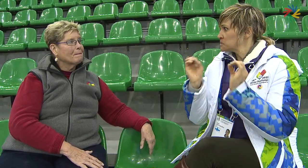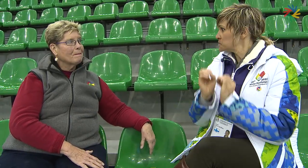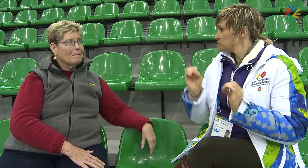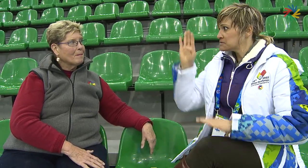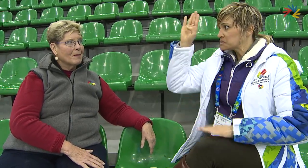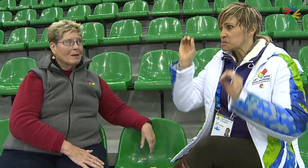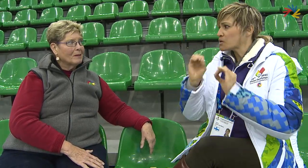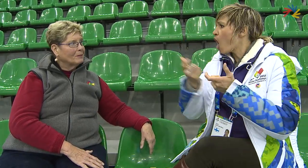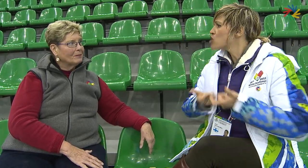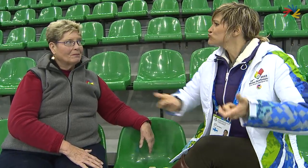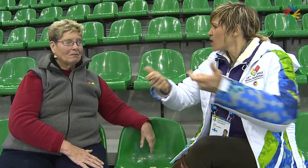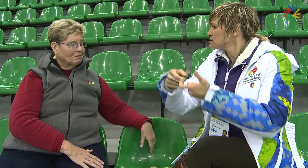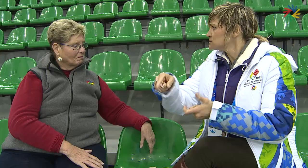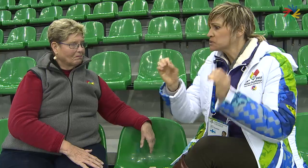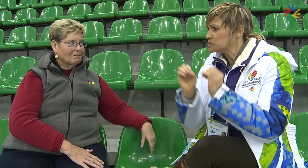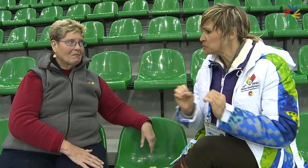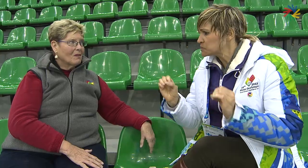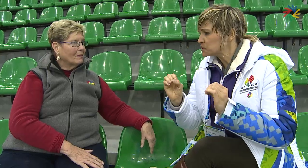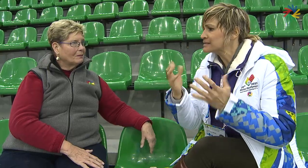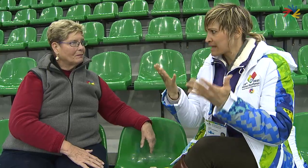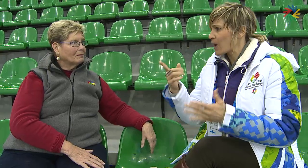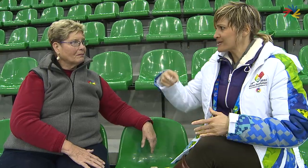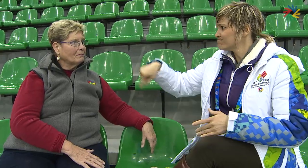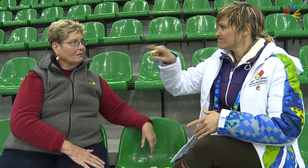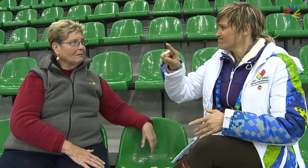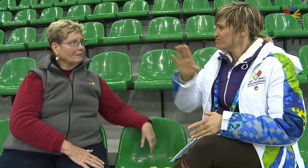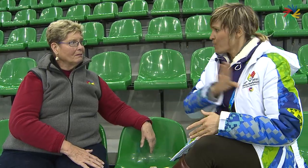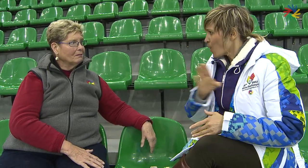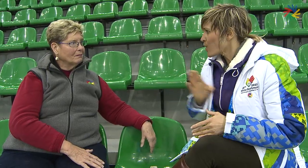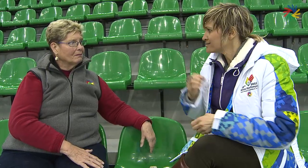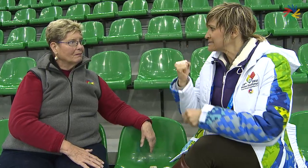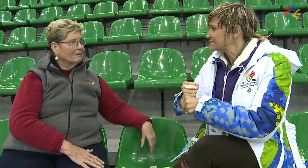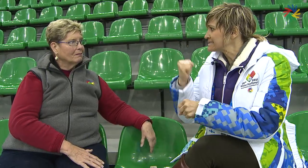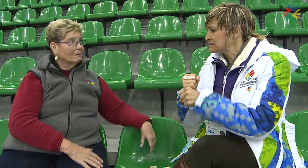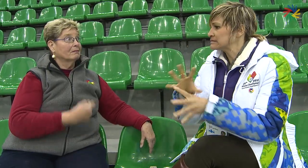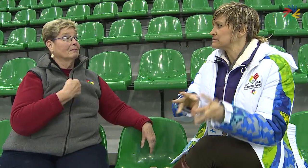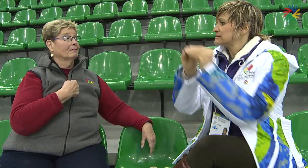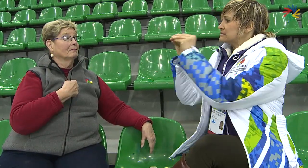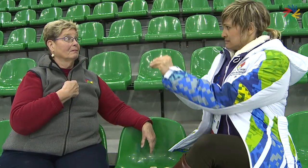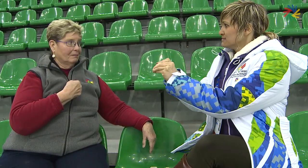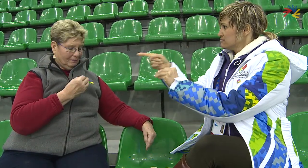There weren't any bids during the [recent] Congress. Not one. So, now the Board has handed over this task to you,